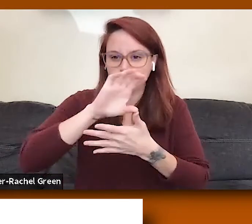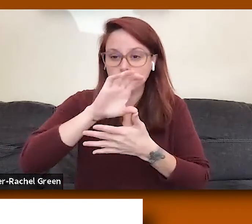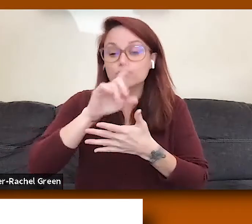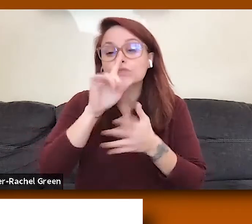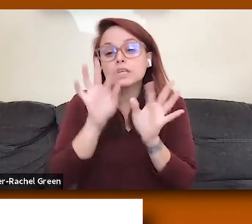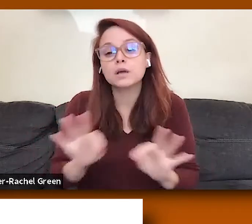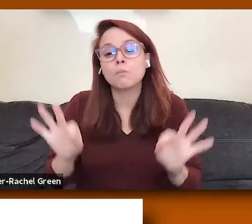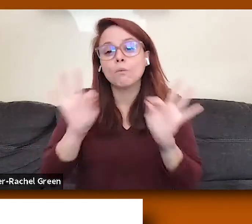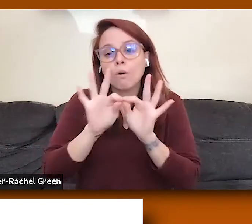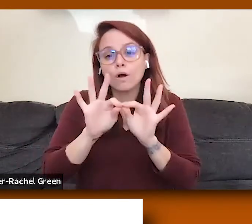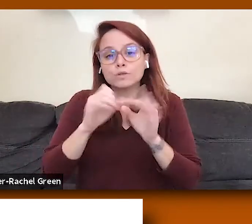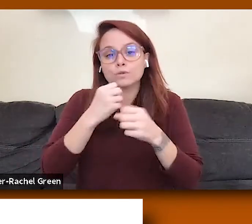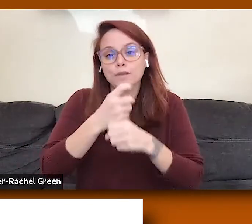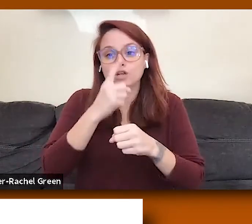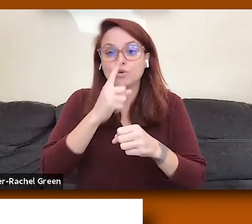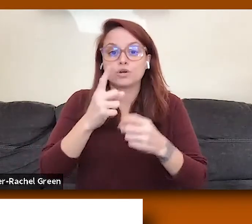that you read the solicitation.